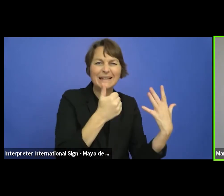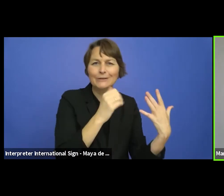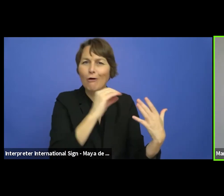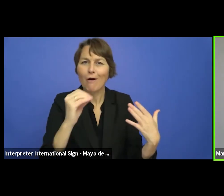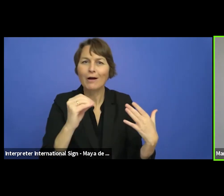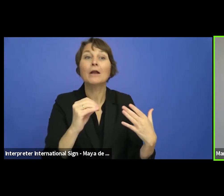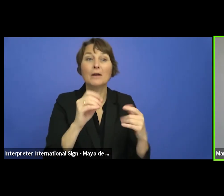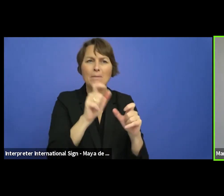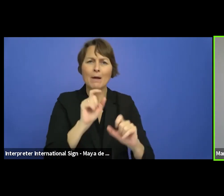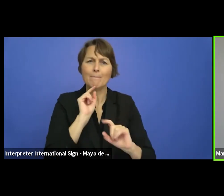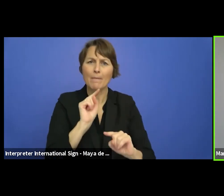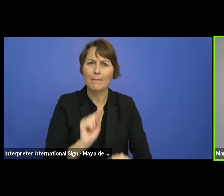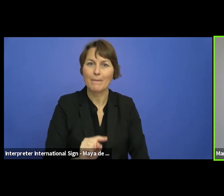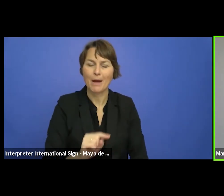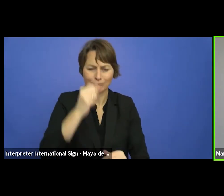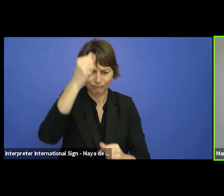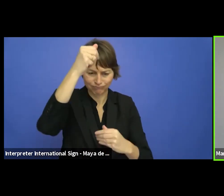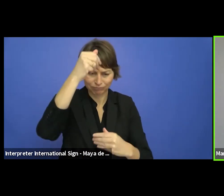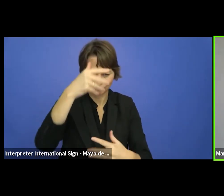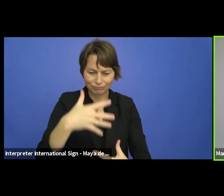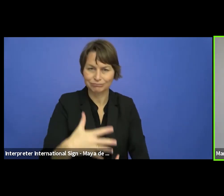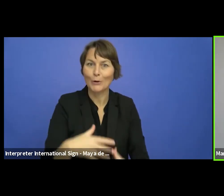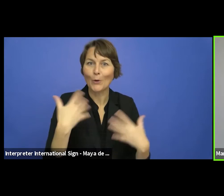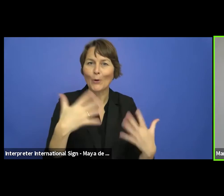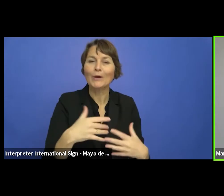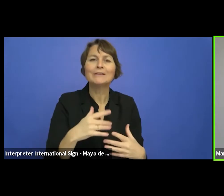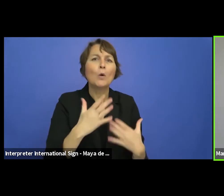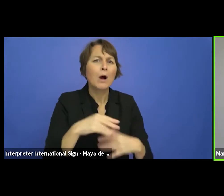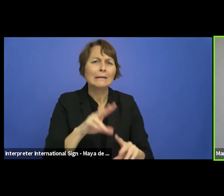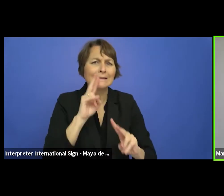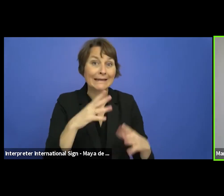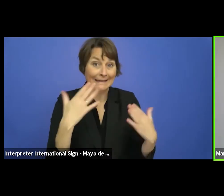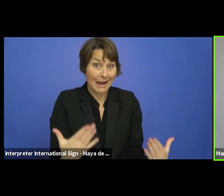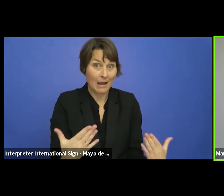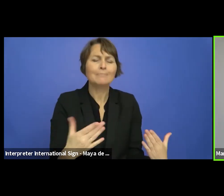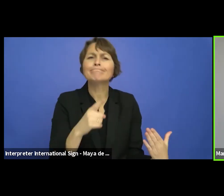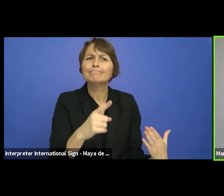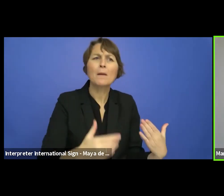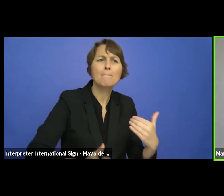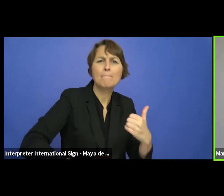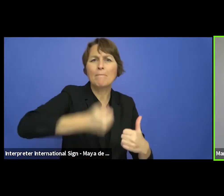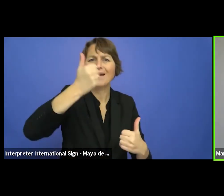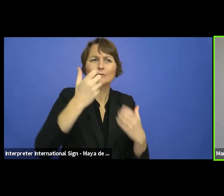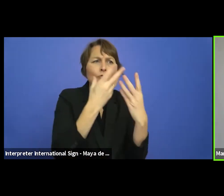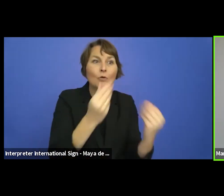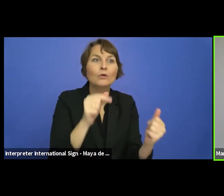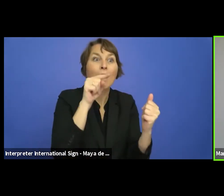now is what are the main solutions that we can operationalize, that we can put on the ground